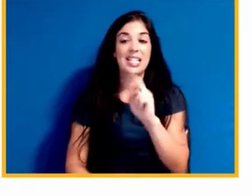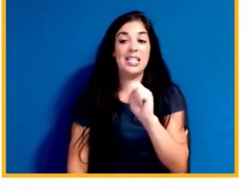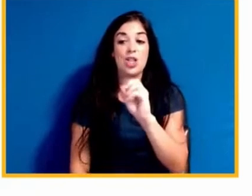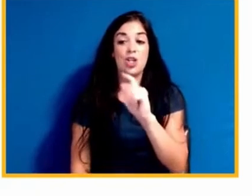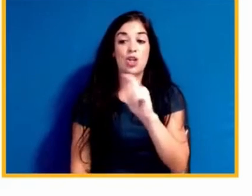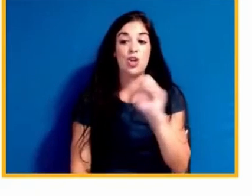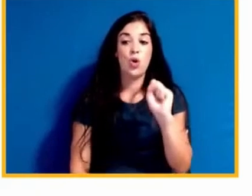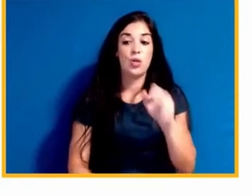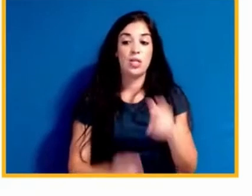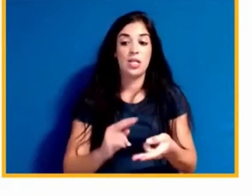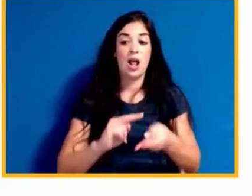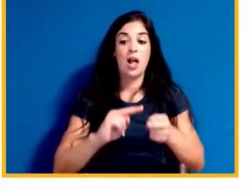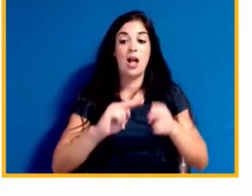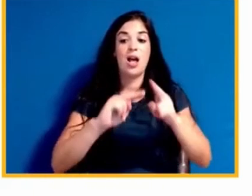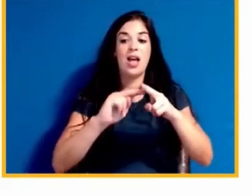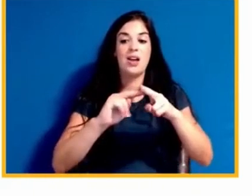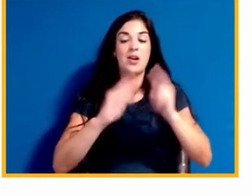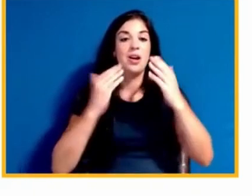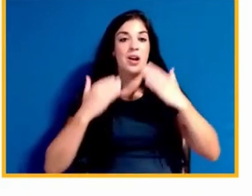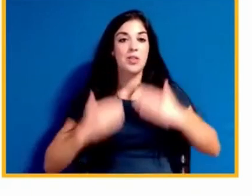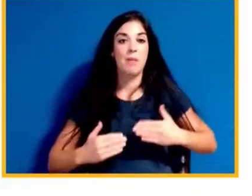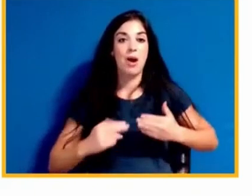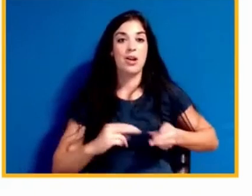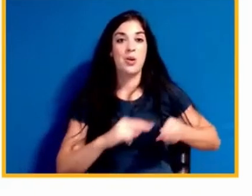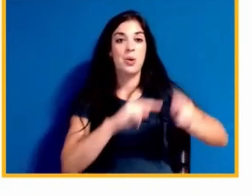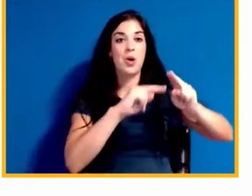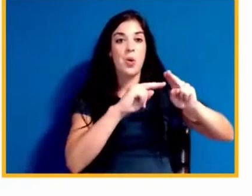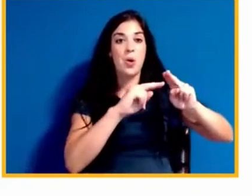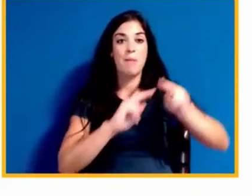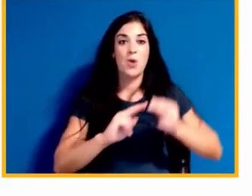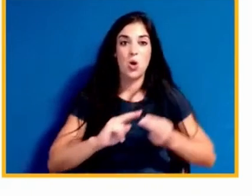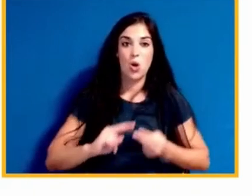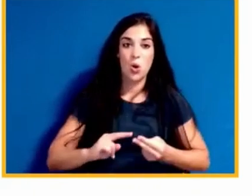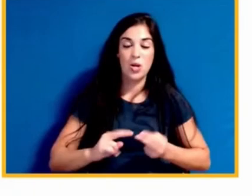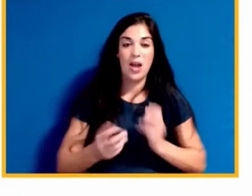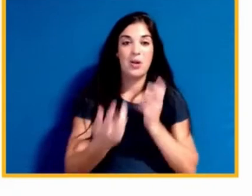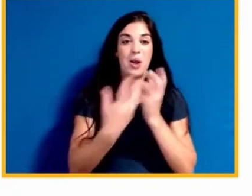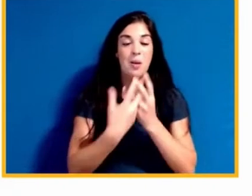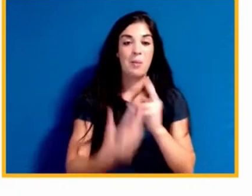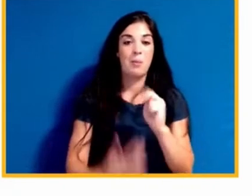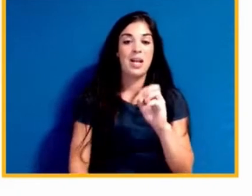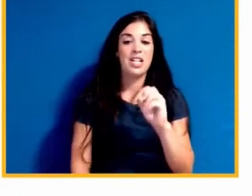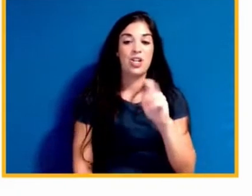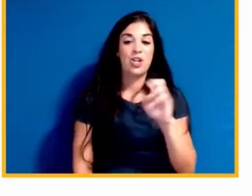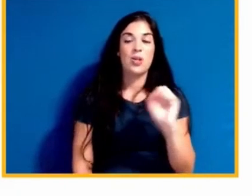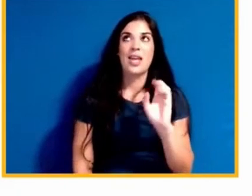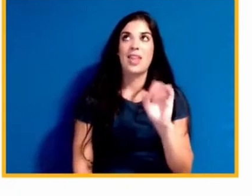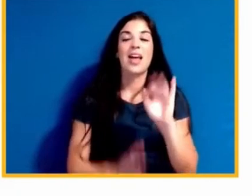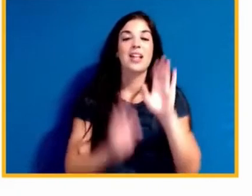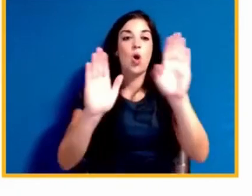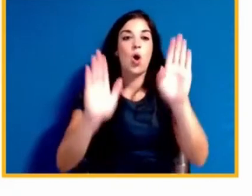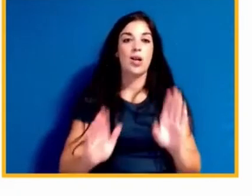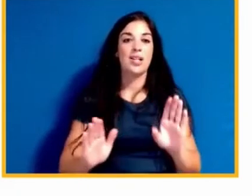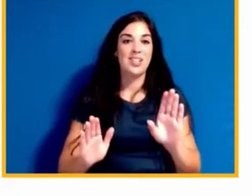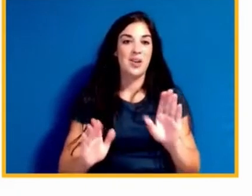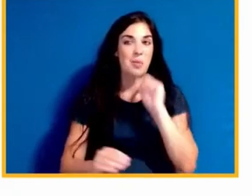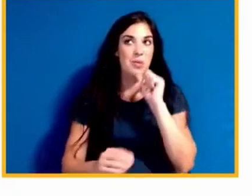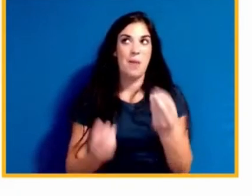of going higher, your body was going up or your body would go down with it, so that's lovely. Not many people have that attention to detail so